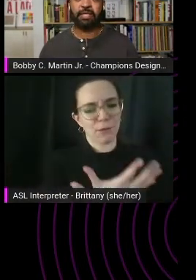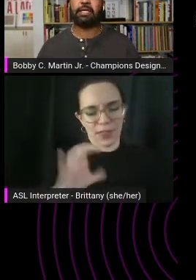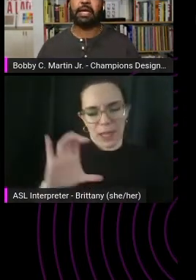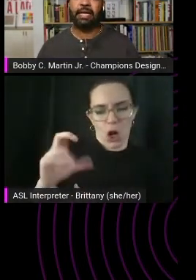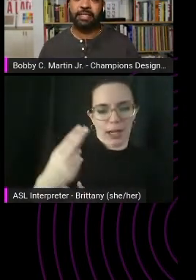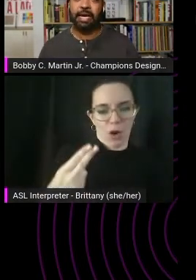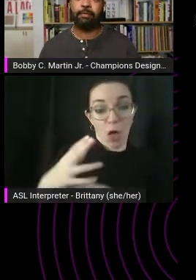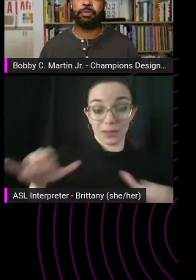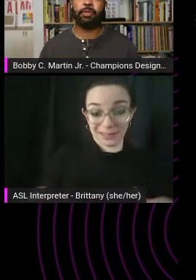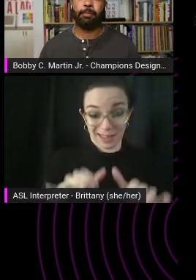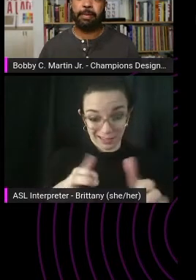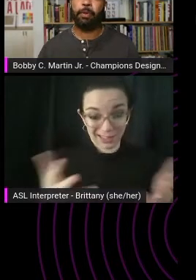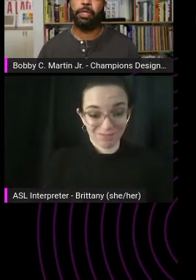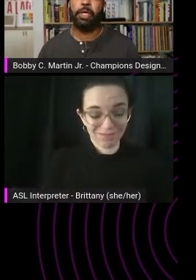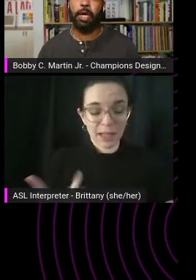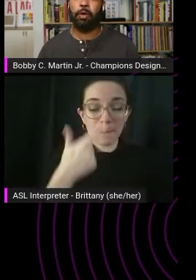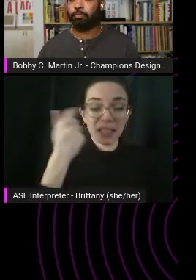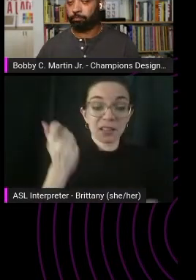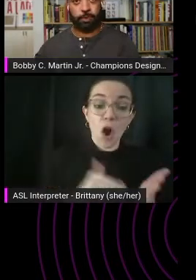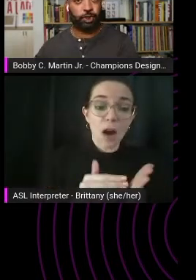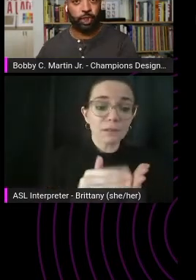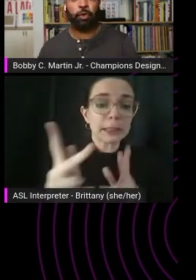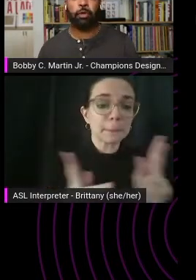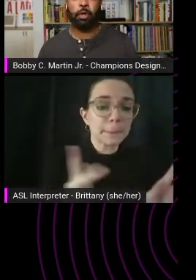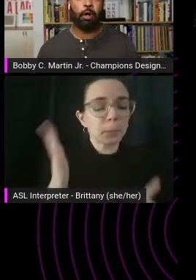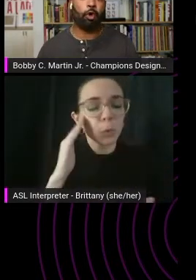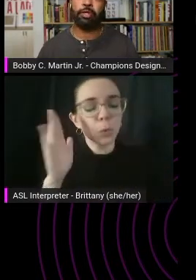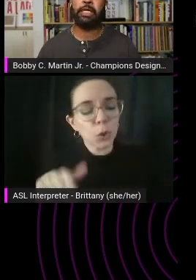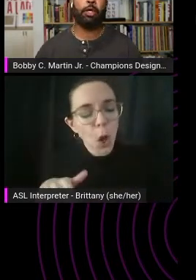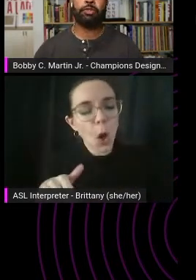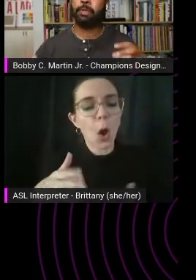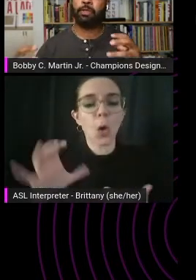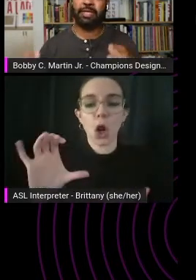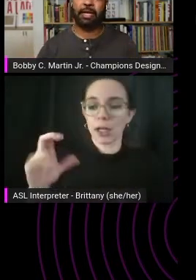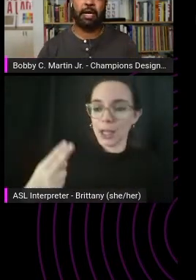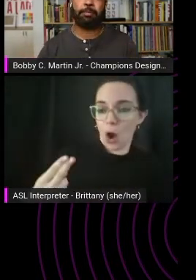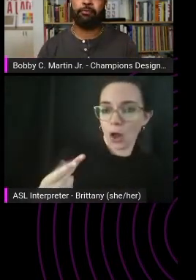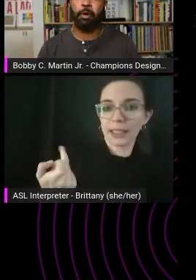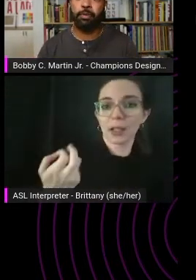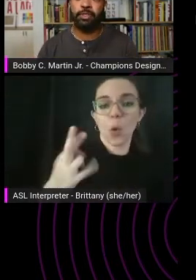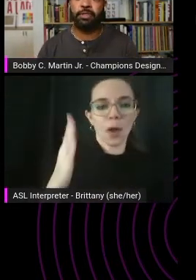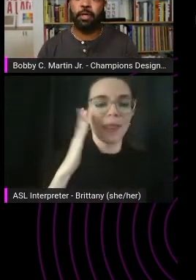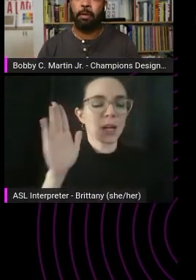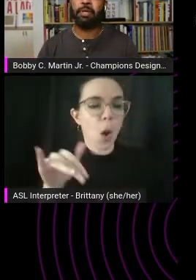Because a lot of times people would know the joke or they know some of those iconic performances.